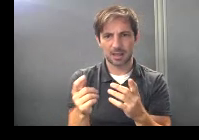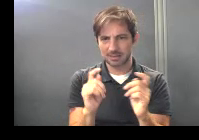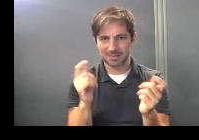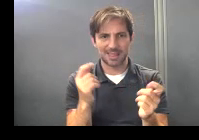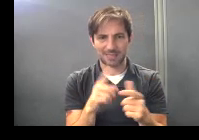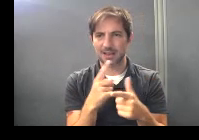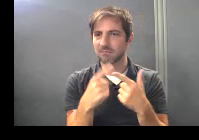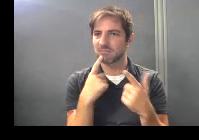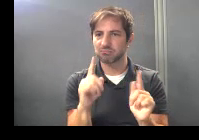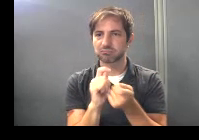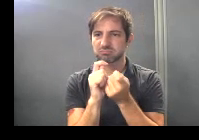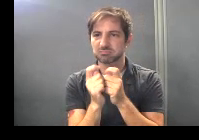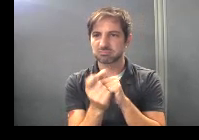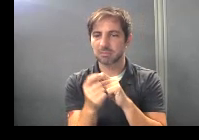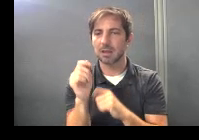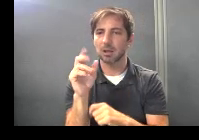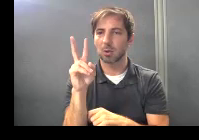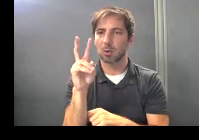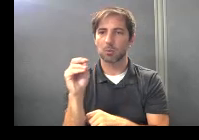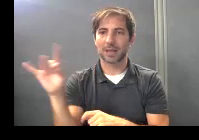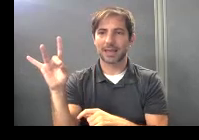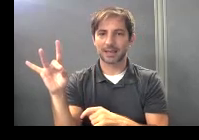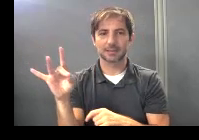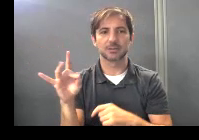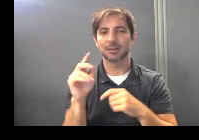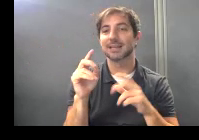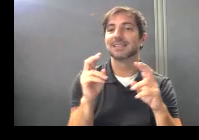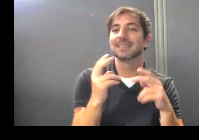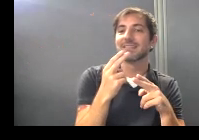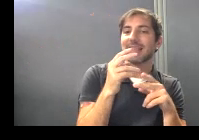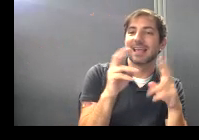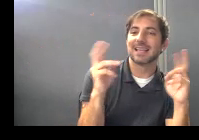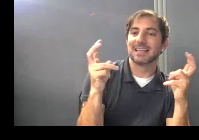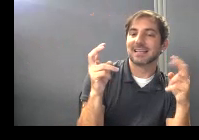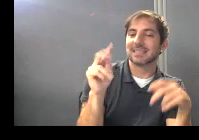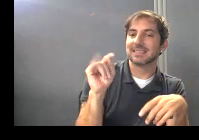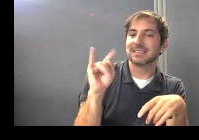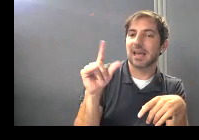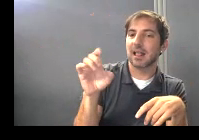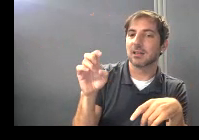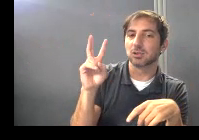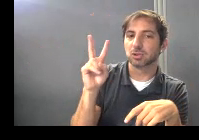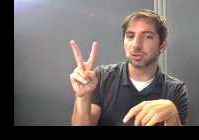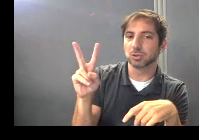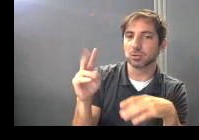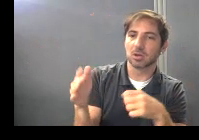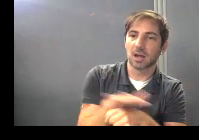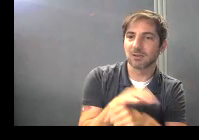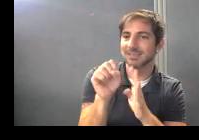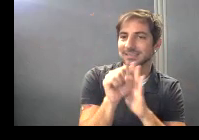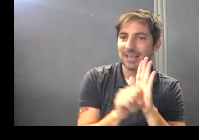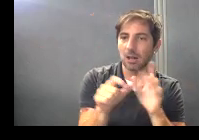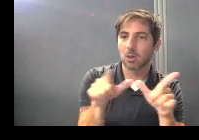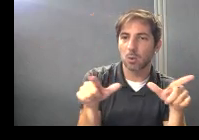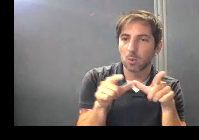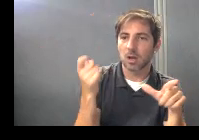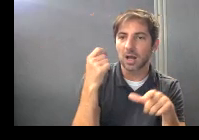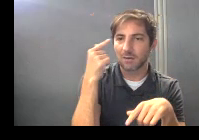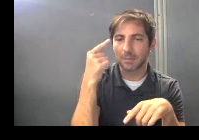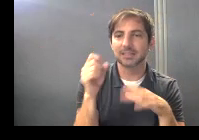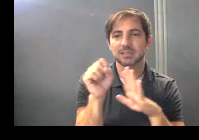TITLE TWO OF THE ADA COVERS STATE AND LOCAL GOVERNMENTS AND TITLE THREE COVERS PUBLIC